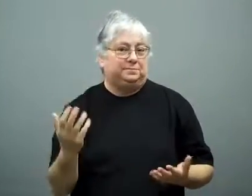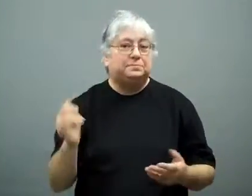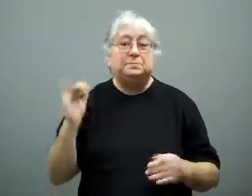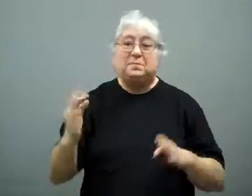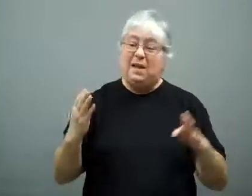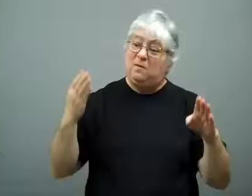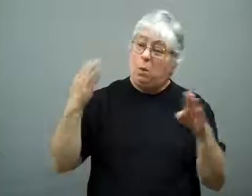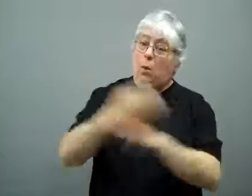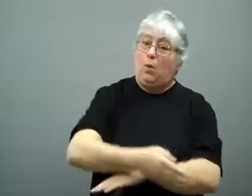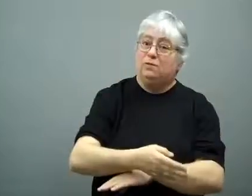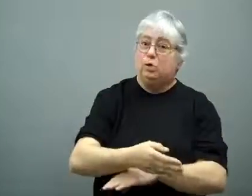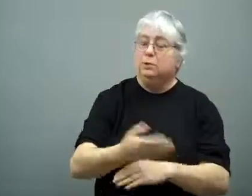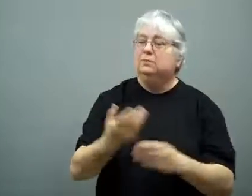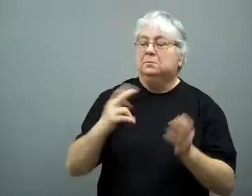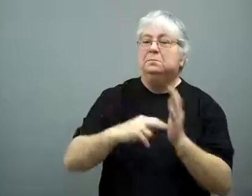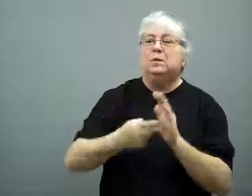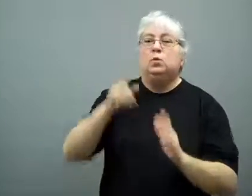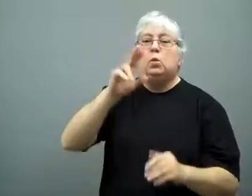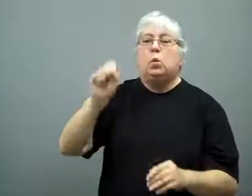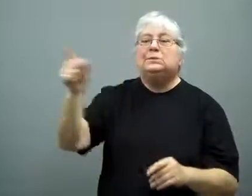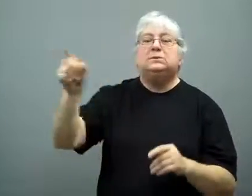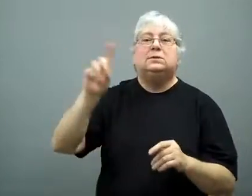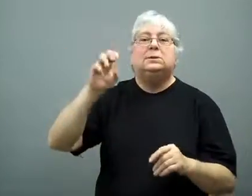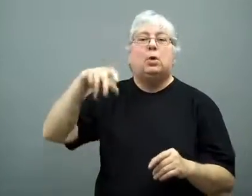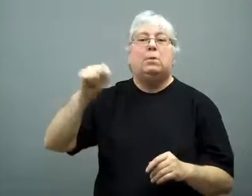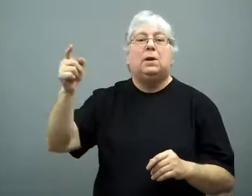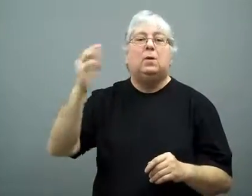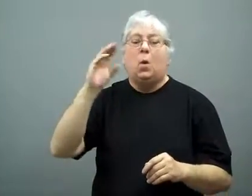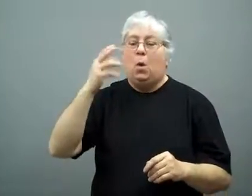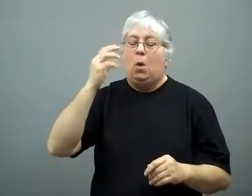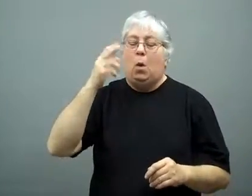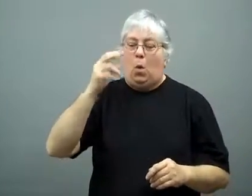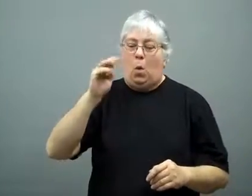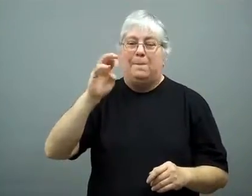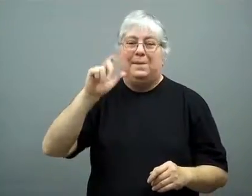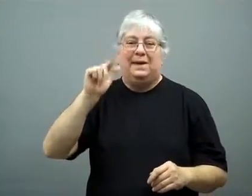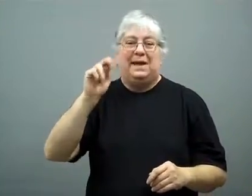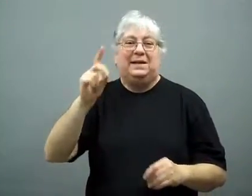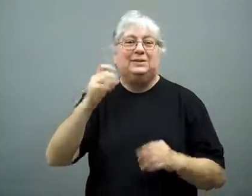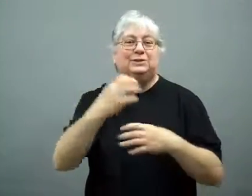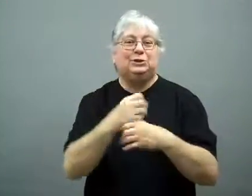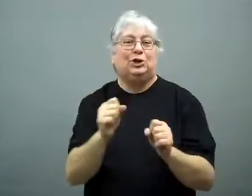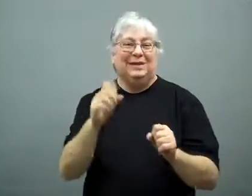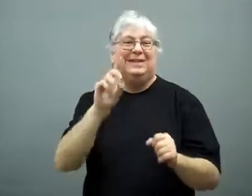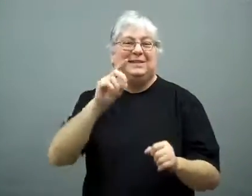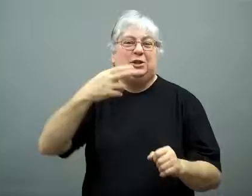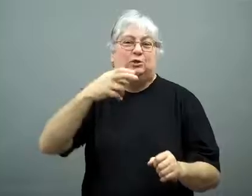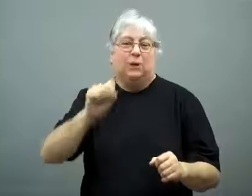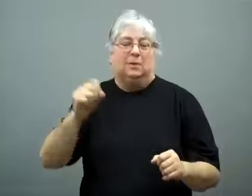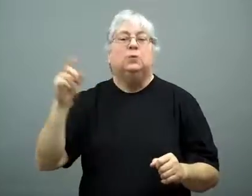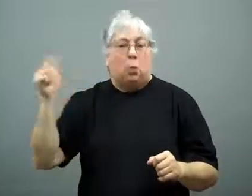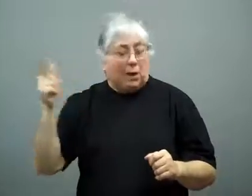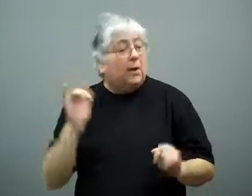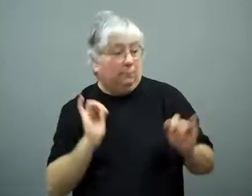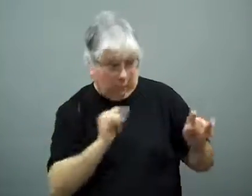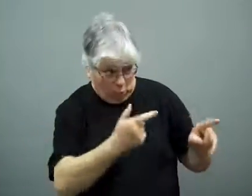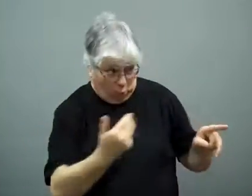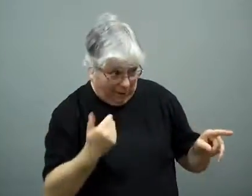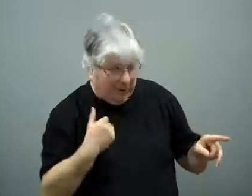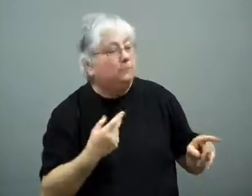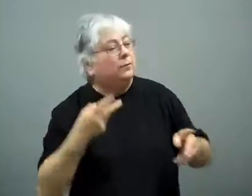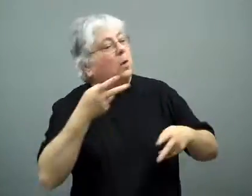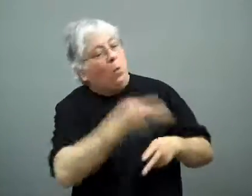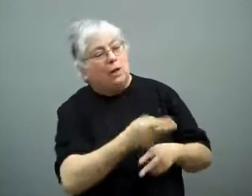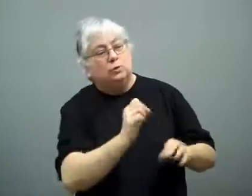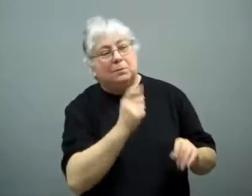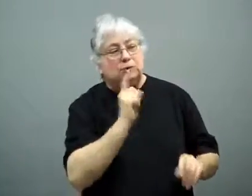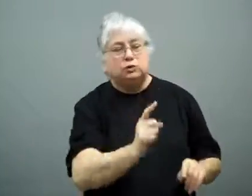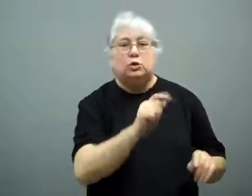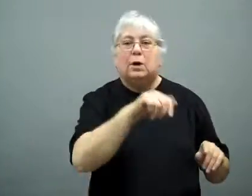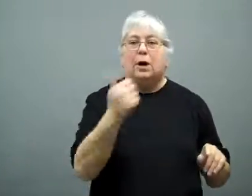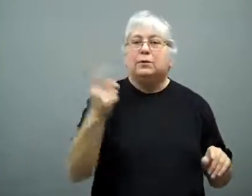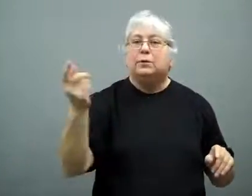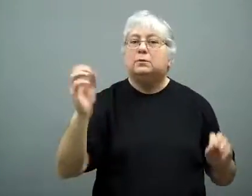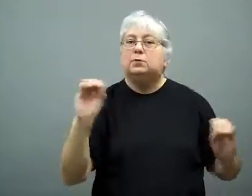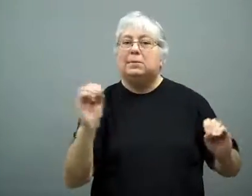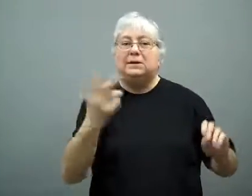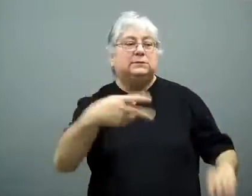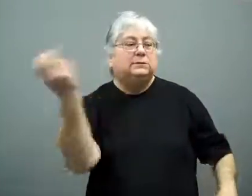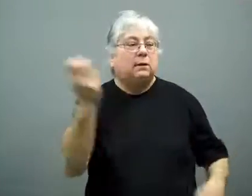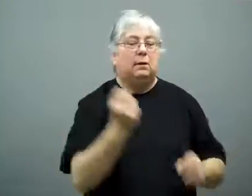If there's more than 400 pounds, the U.S. Department of Homeland Security (DHS)